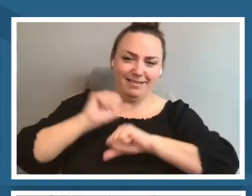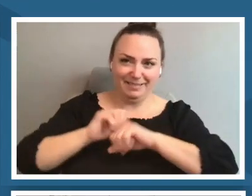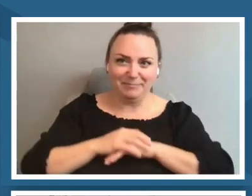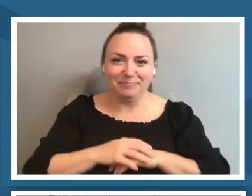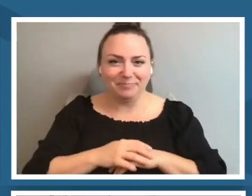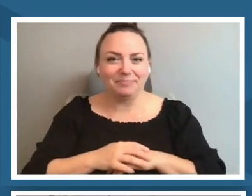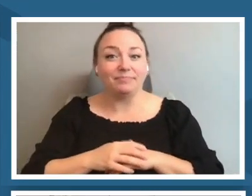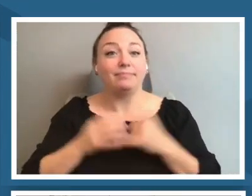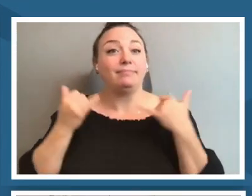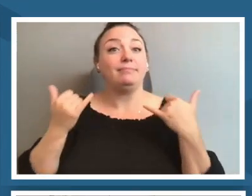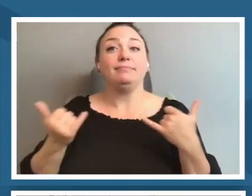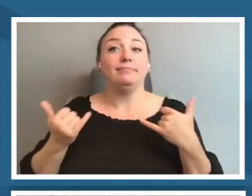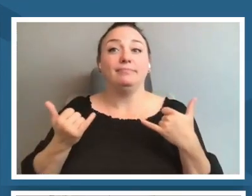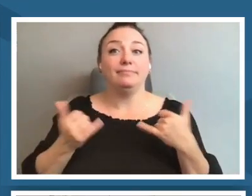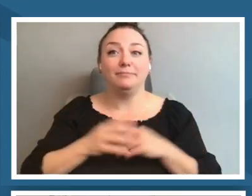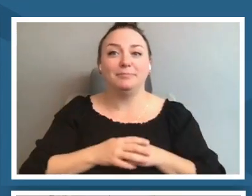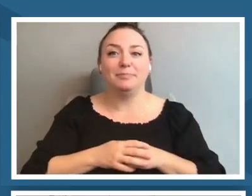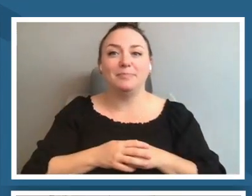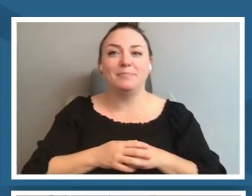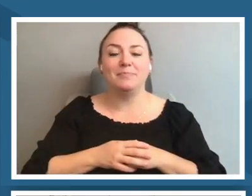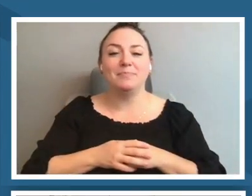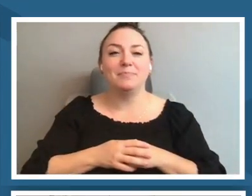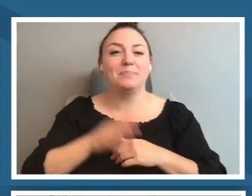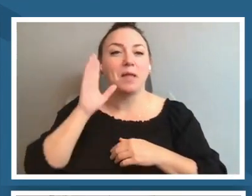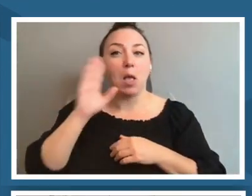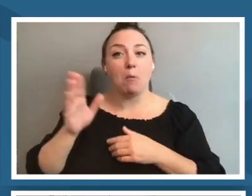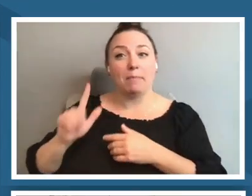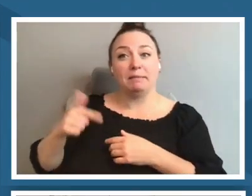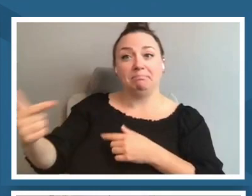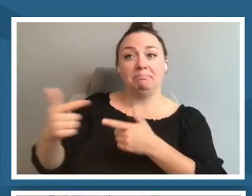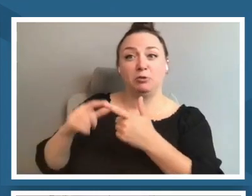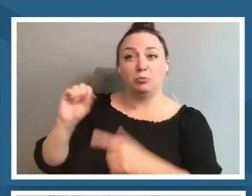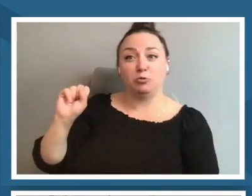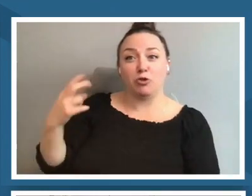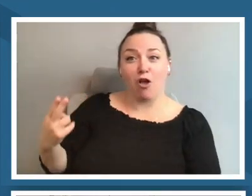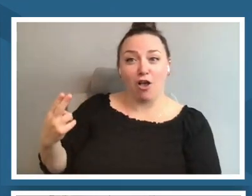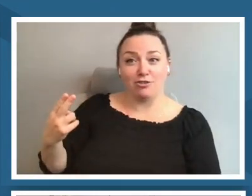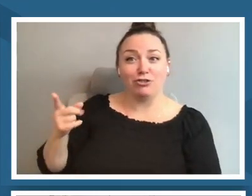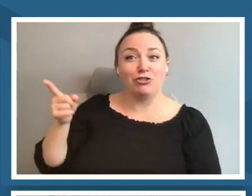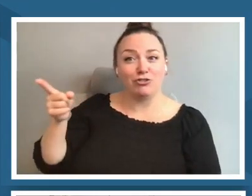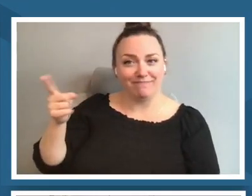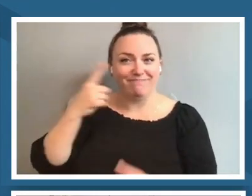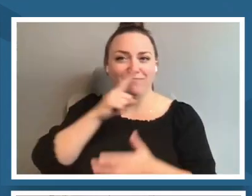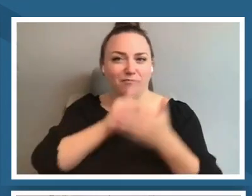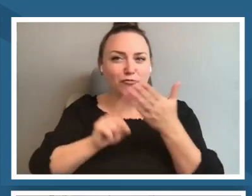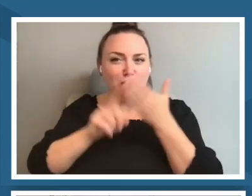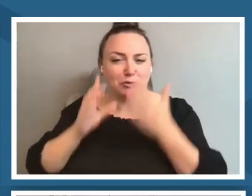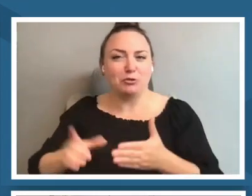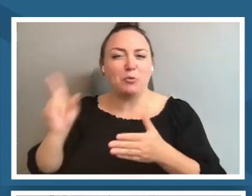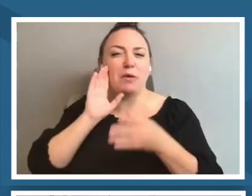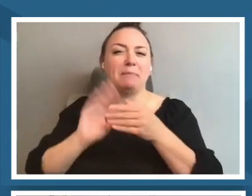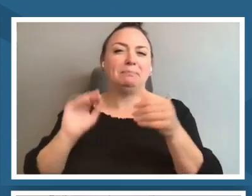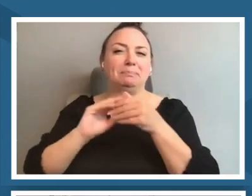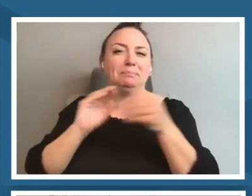is that i'm going to be handing it over to josh who is one of our researchers they're going to tell you a little bit